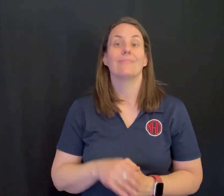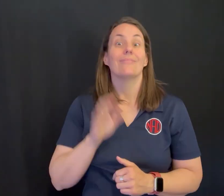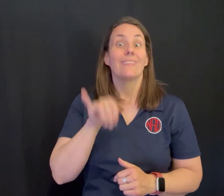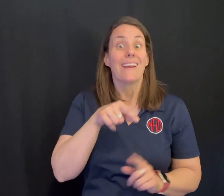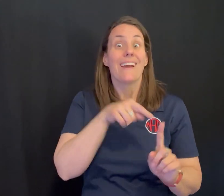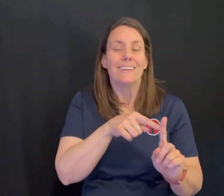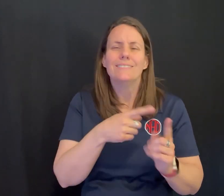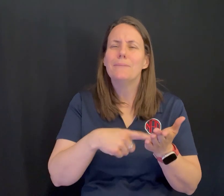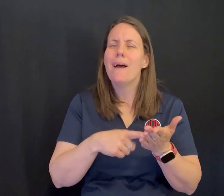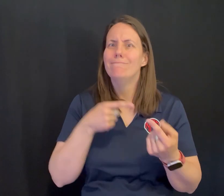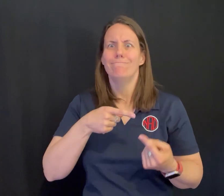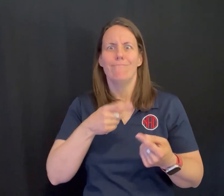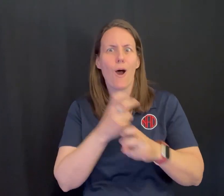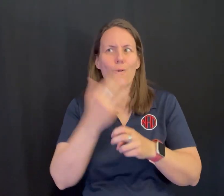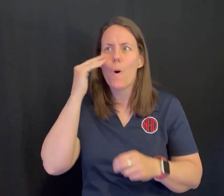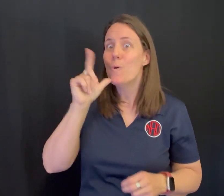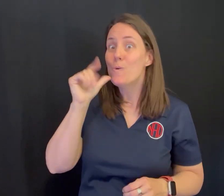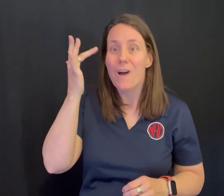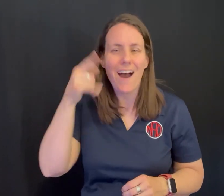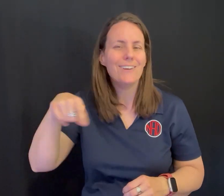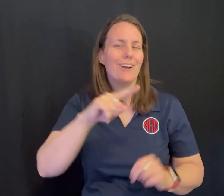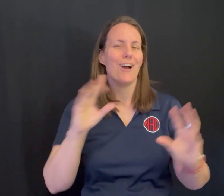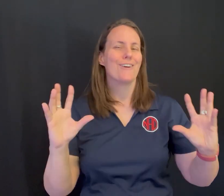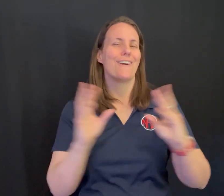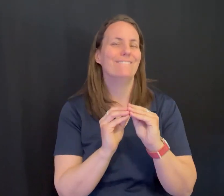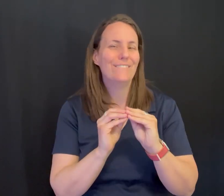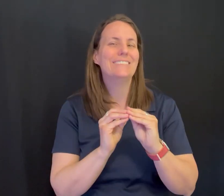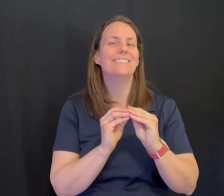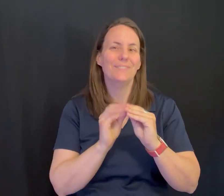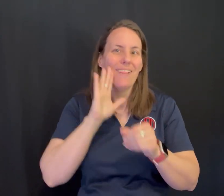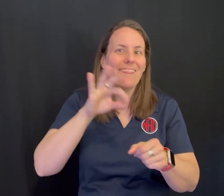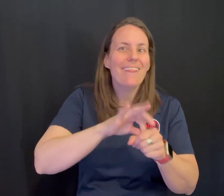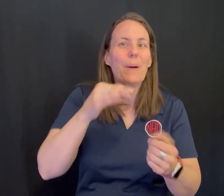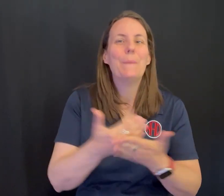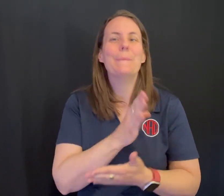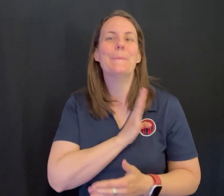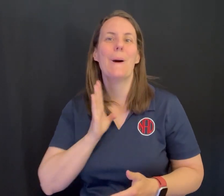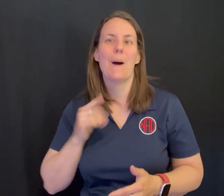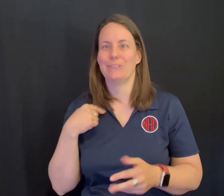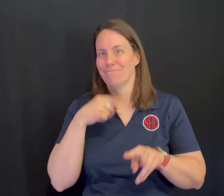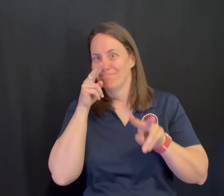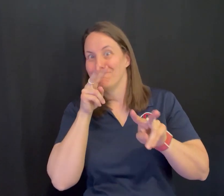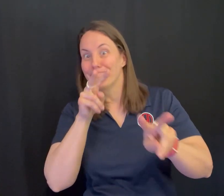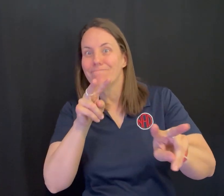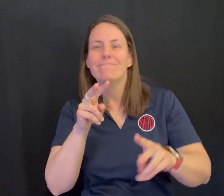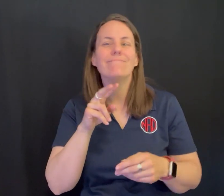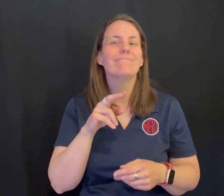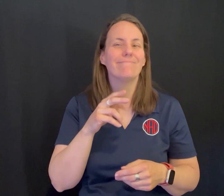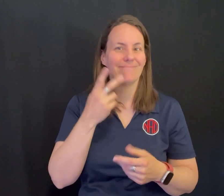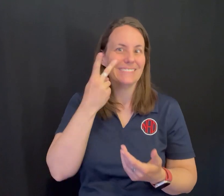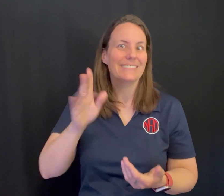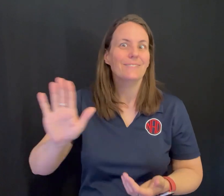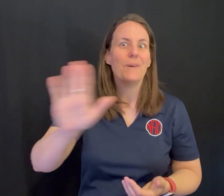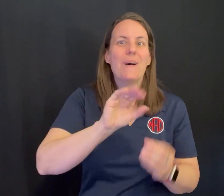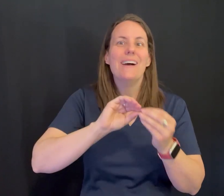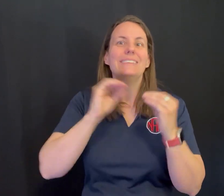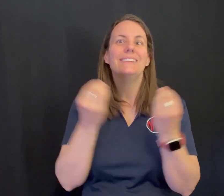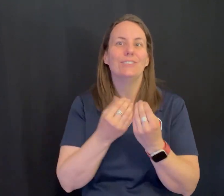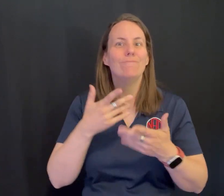Sometimes your organization doesn't know who to send yet because you haven't had your conference yet -- often that's when elections happen. We look forward to knowing your organization's new officers